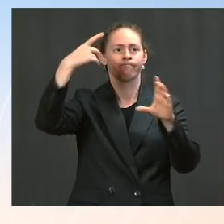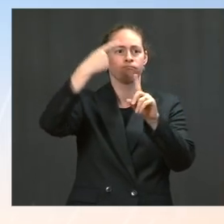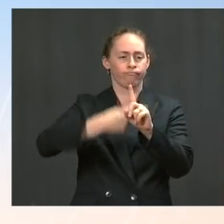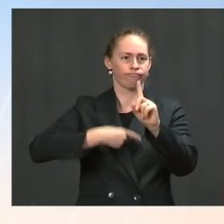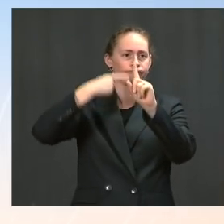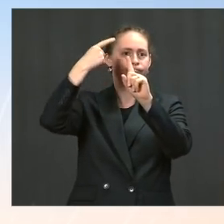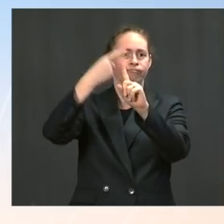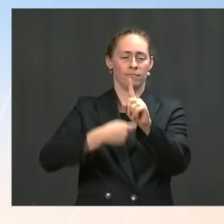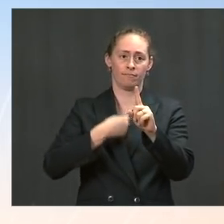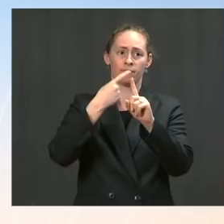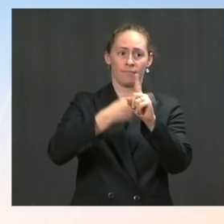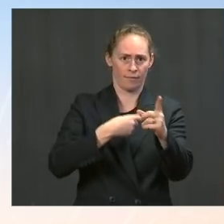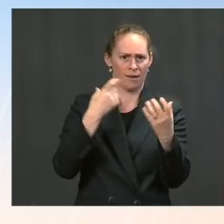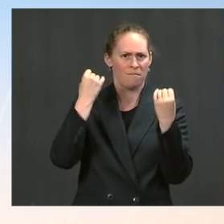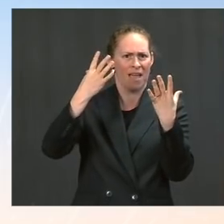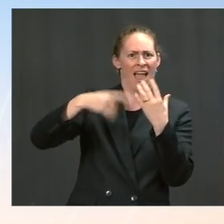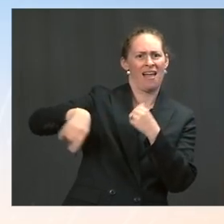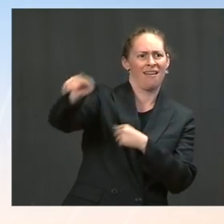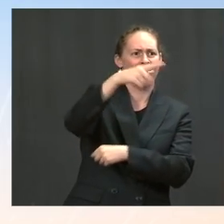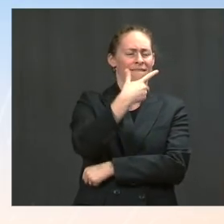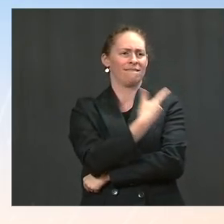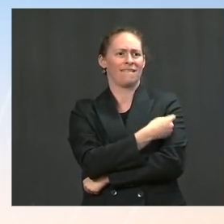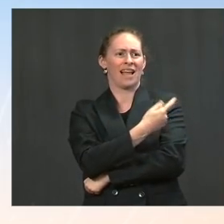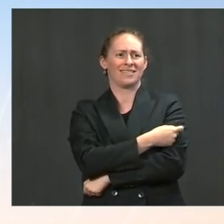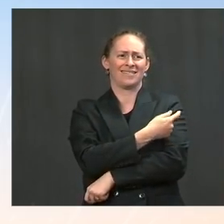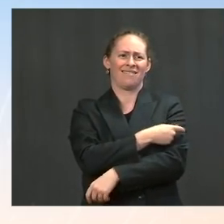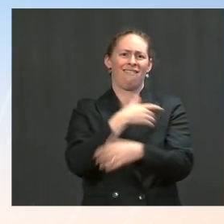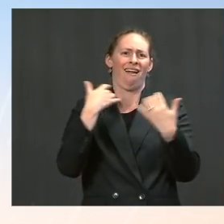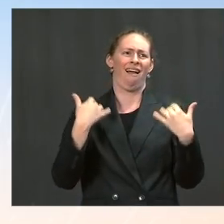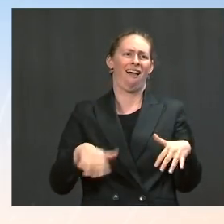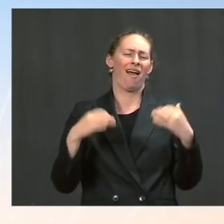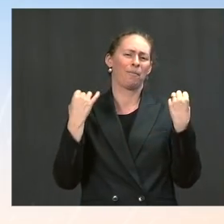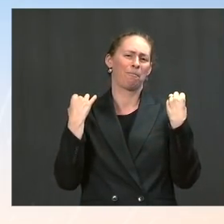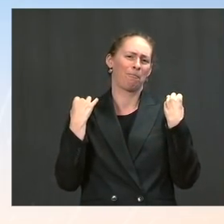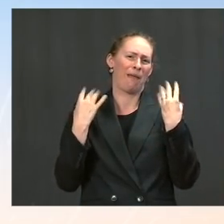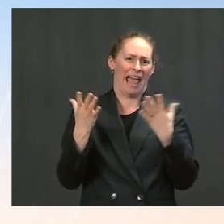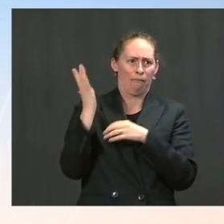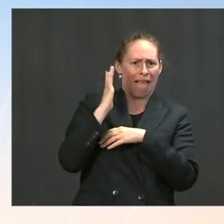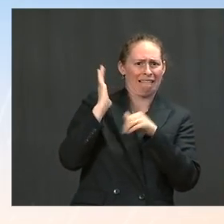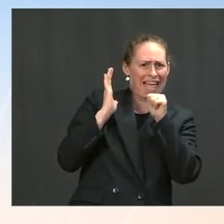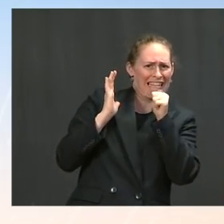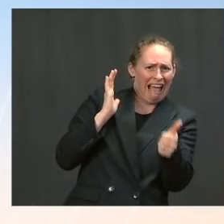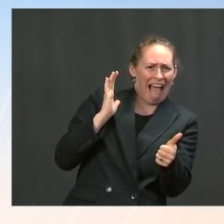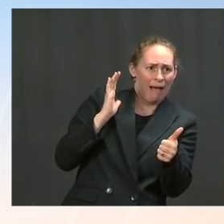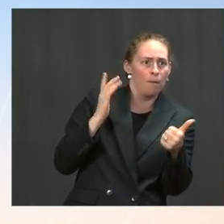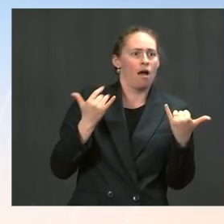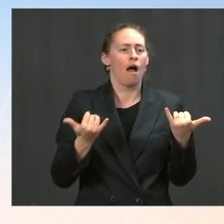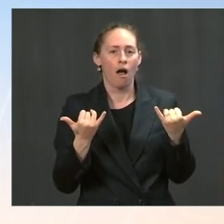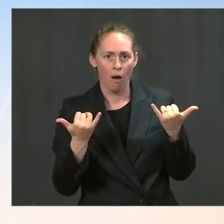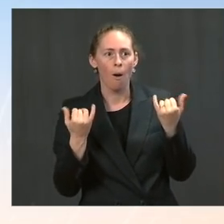with at least one shot. He'll explain why his Rescue Plan has helped us get here and will continue supporting Americans throughout the year,